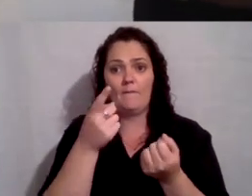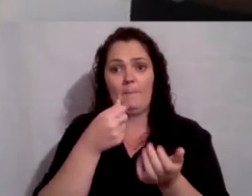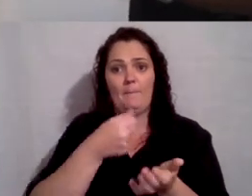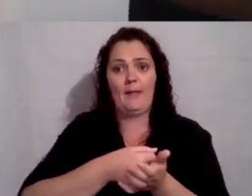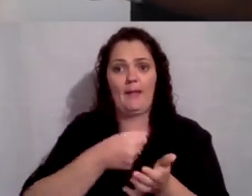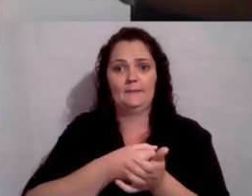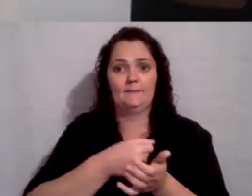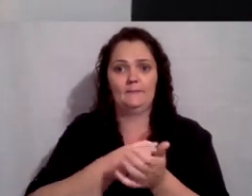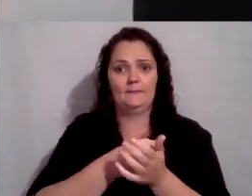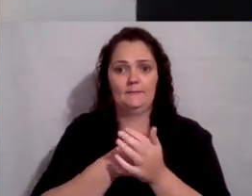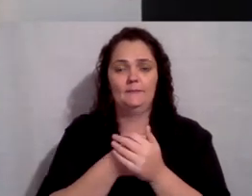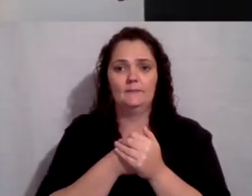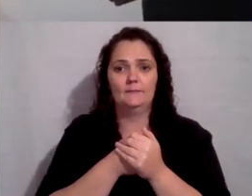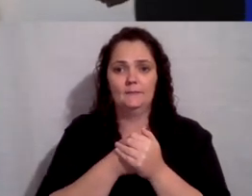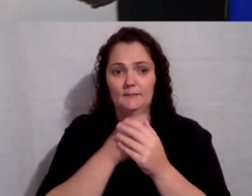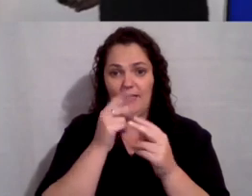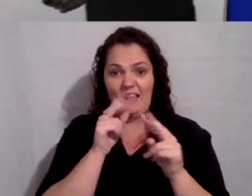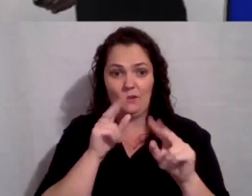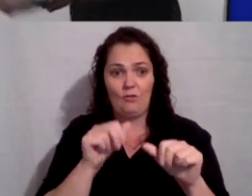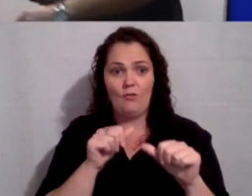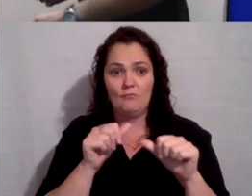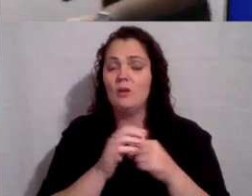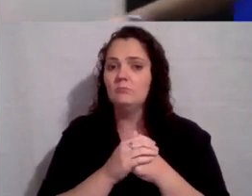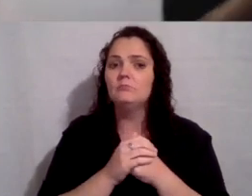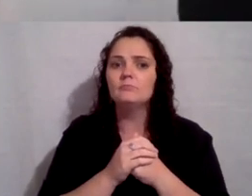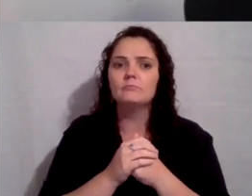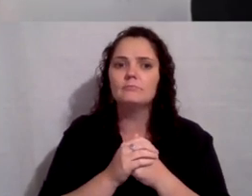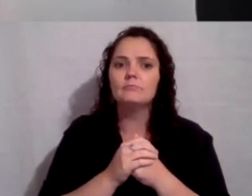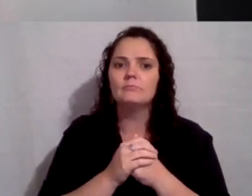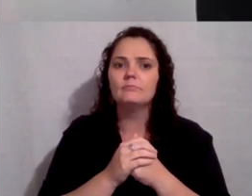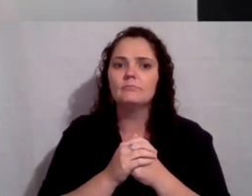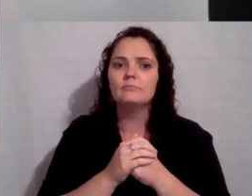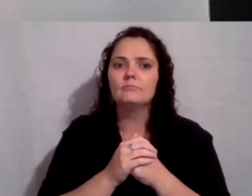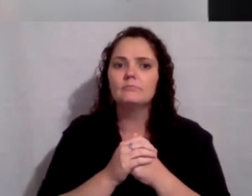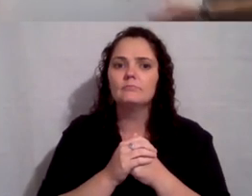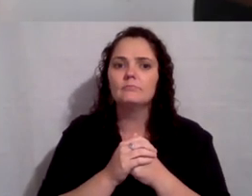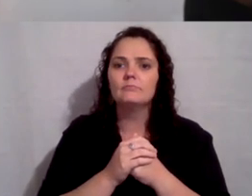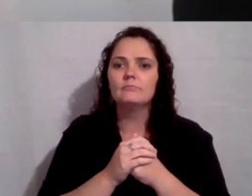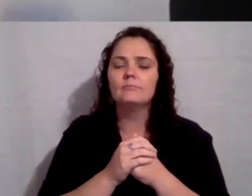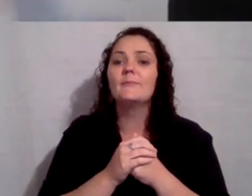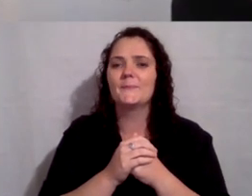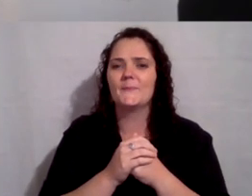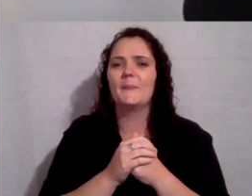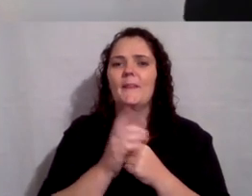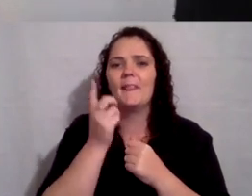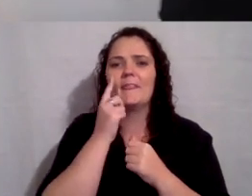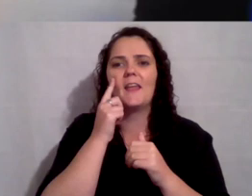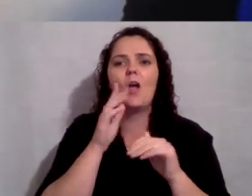frame laid out – is that alright, can you see that pretty well on the screen there? Yeah you can okay good Then I'm gonna start to think about the light.